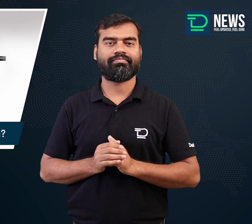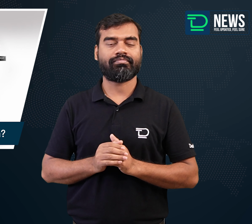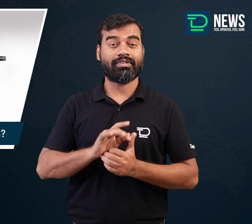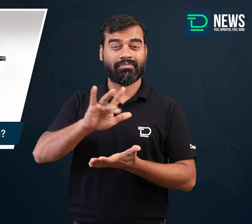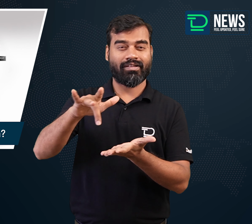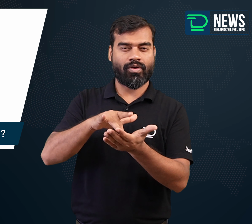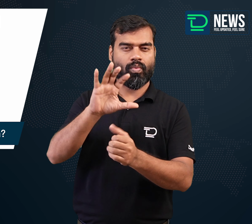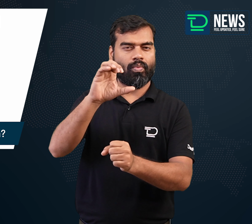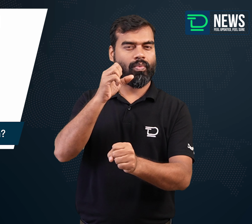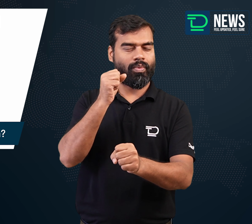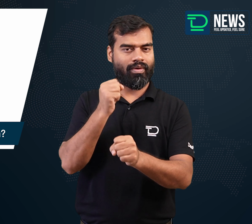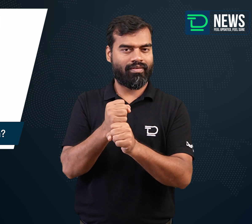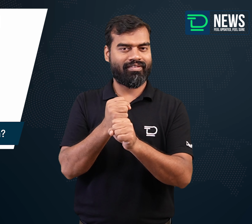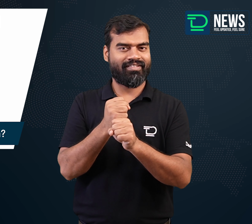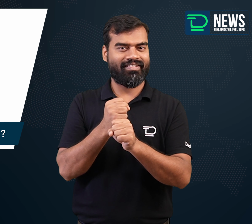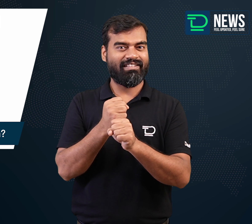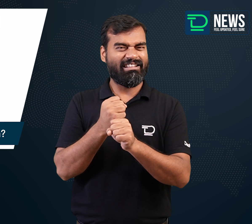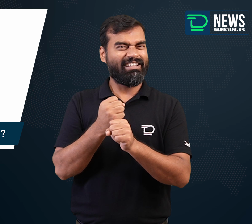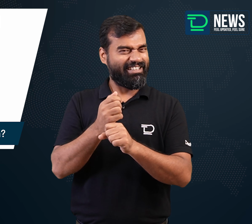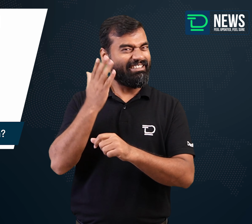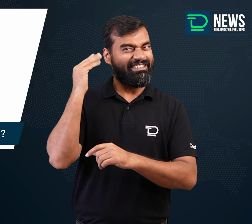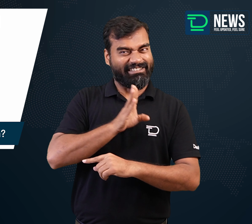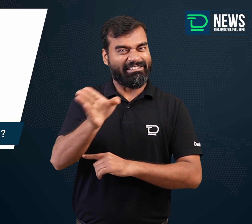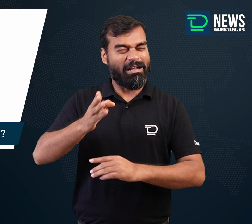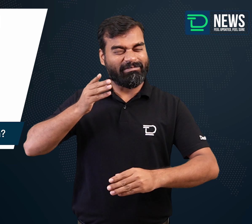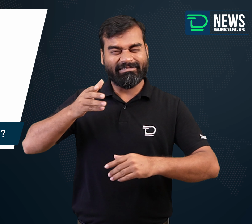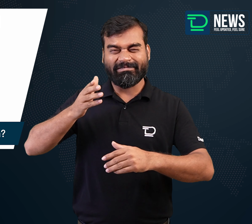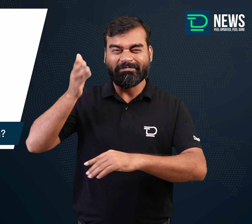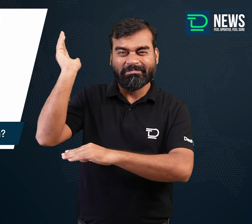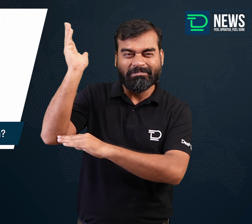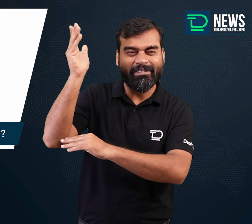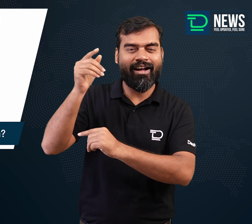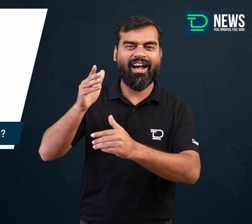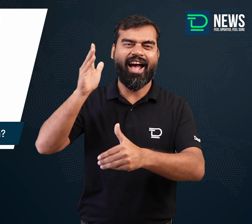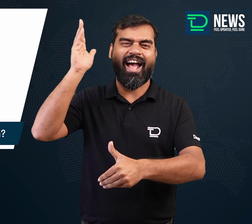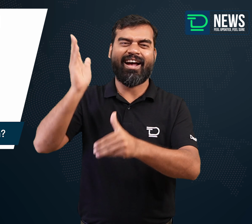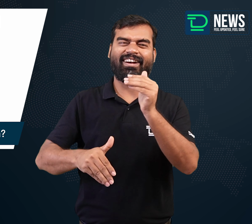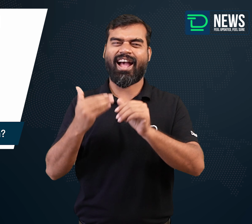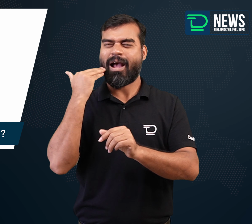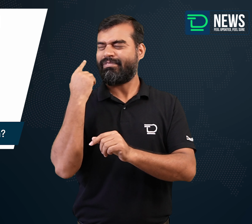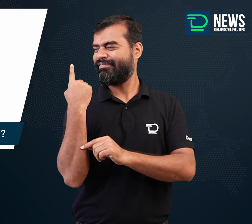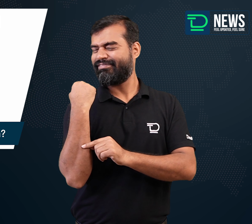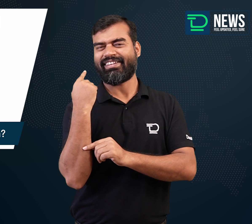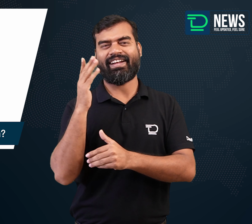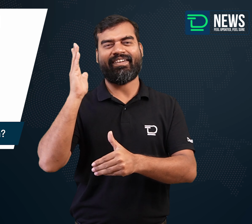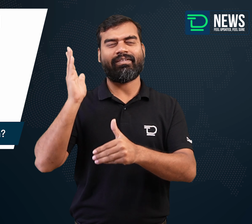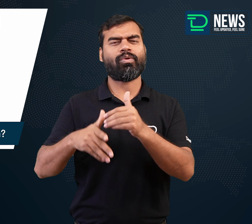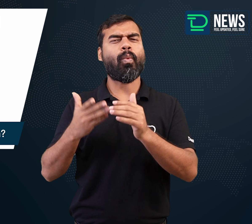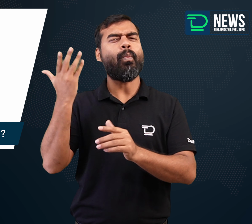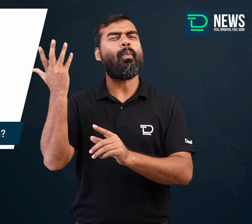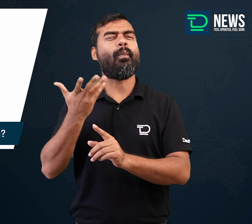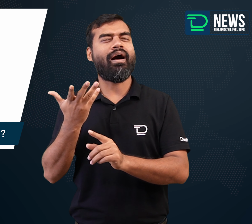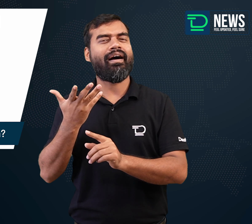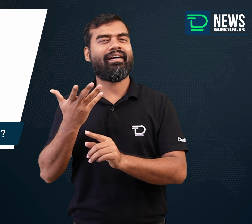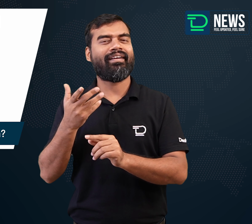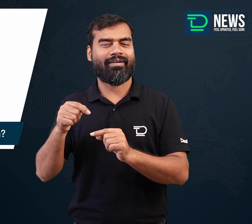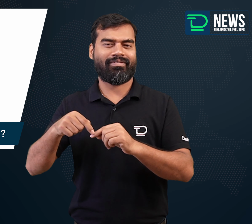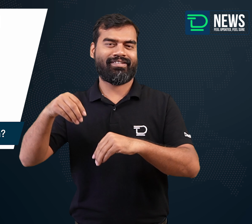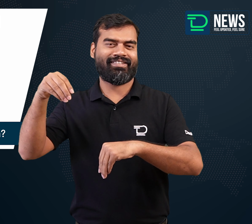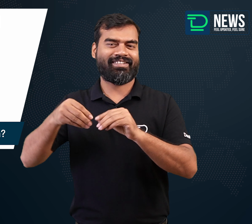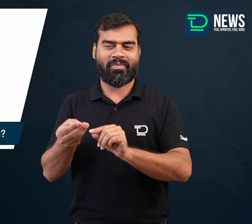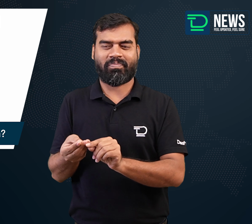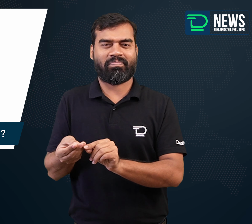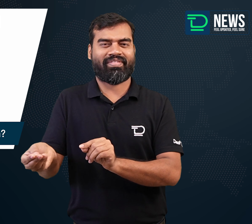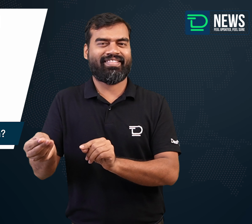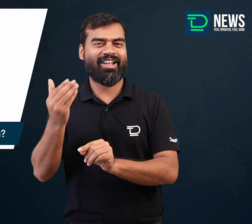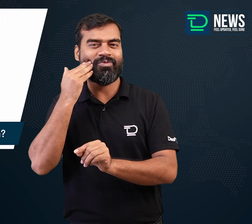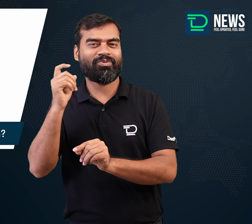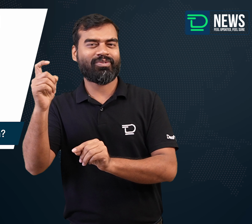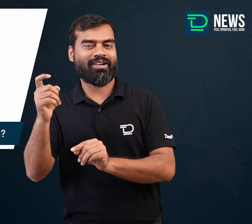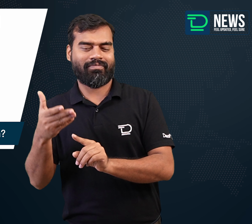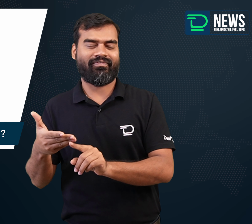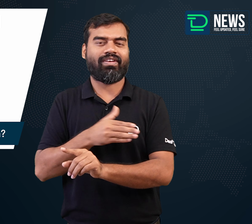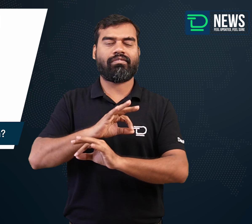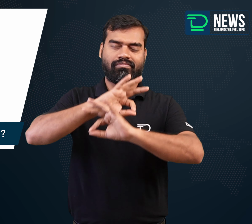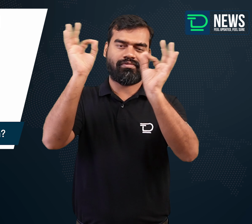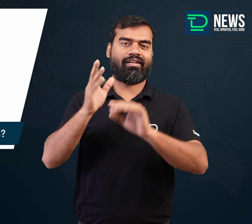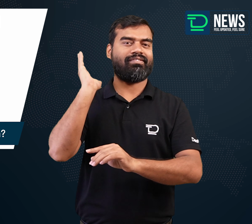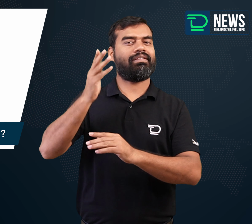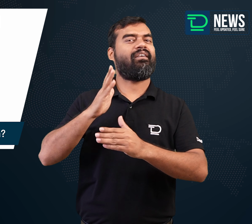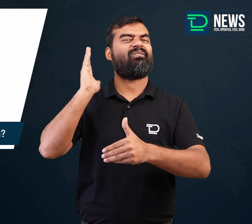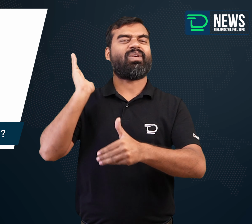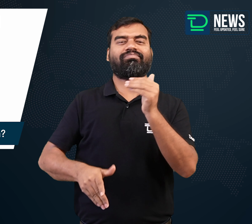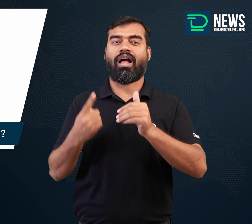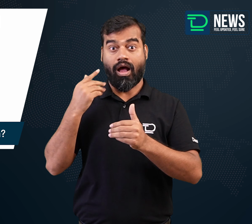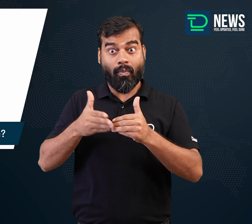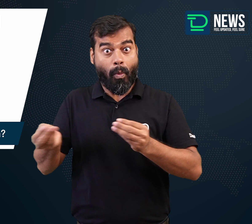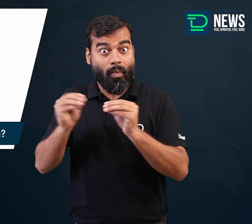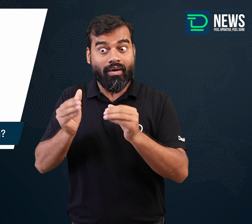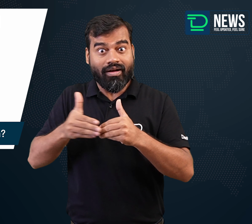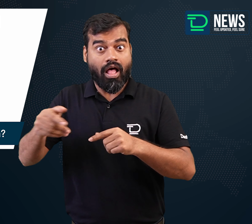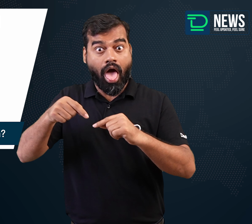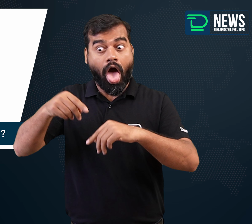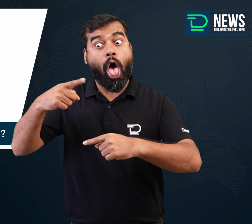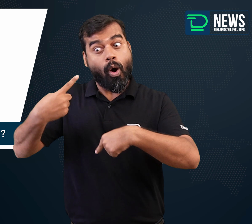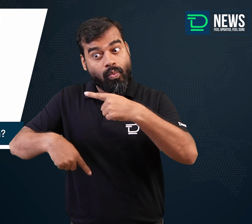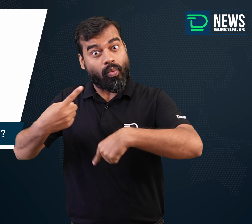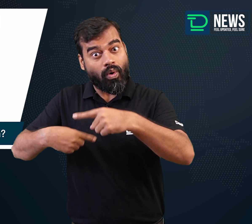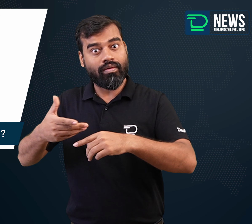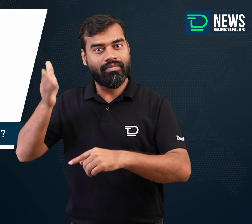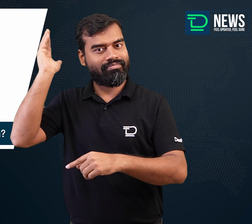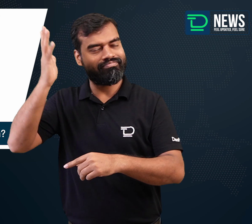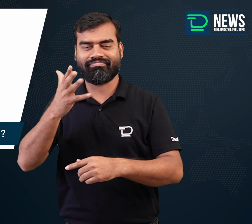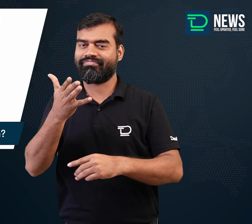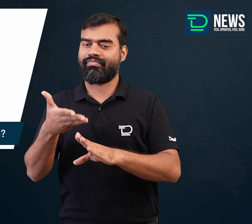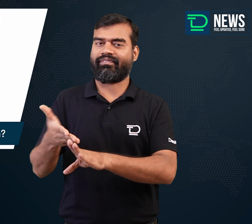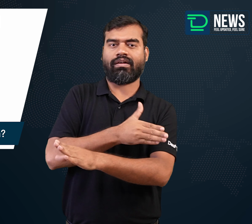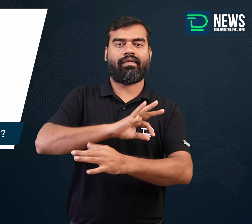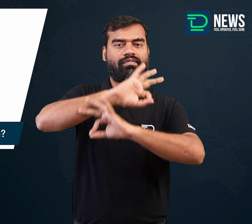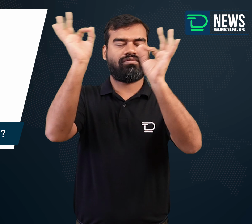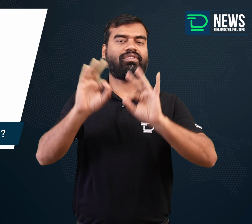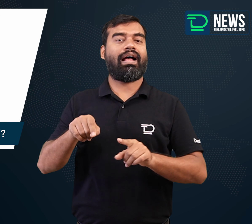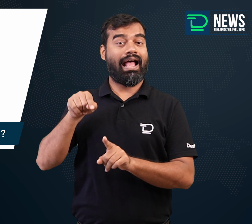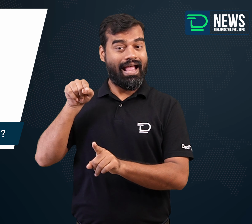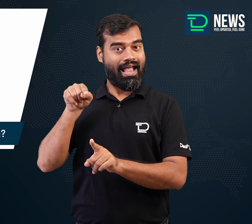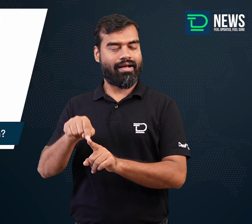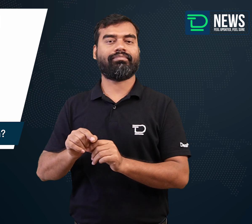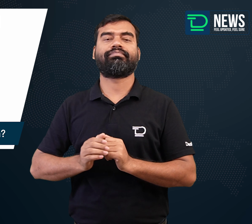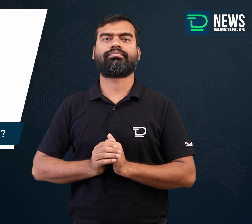In Chhattisgarh the campaign ended yesterday evening.